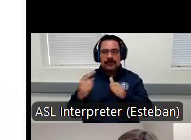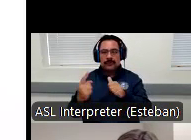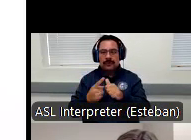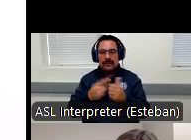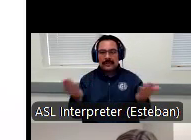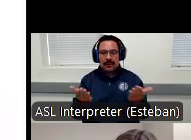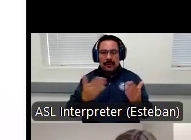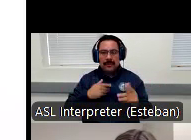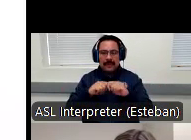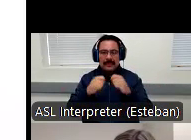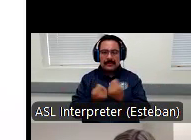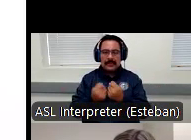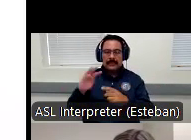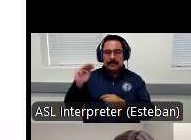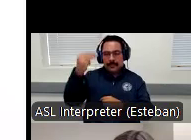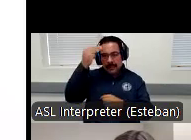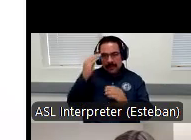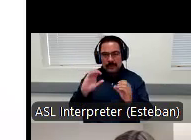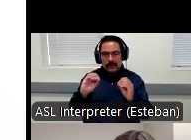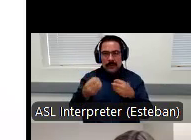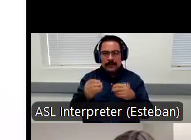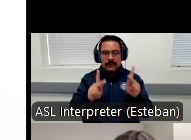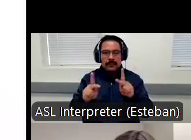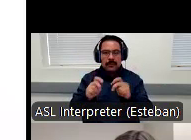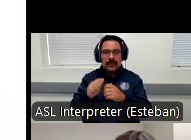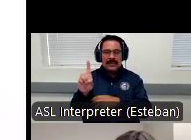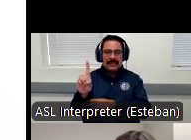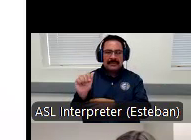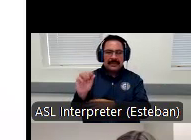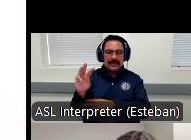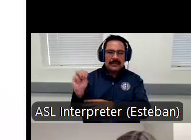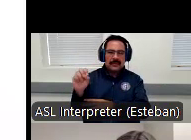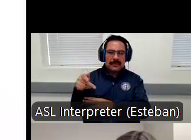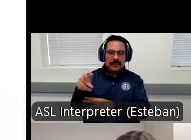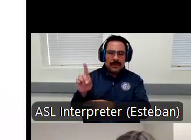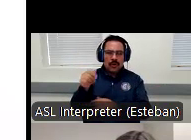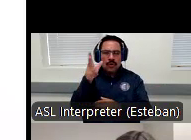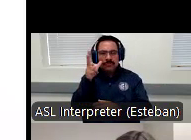my team with the Mayor's Office for People with Disabilities. You will be hearing from